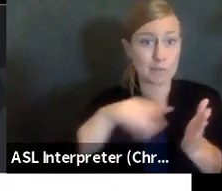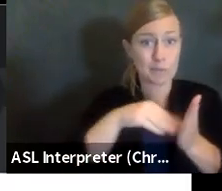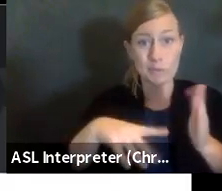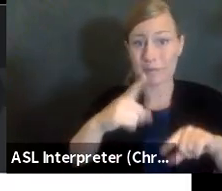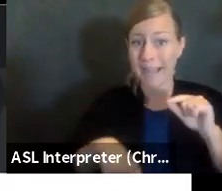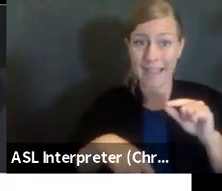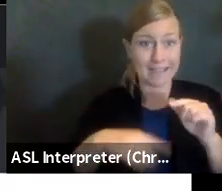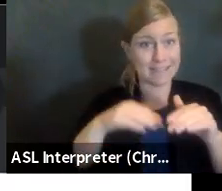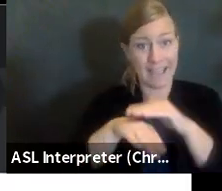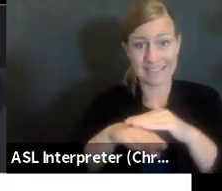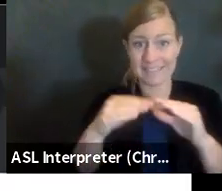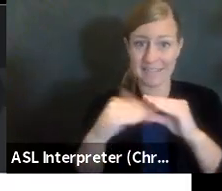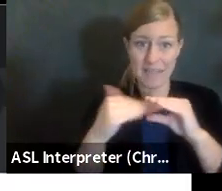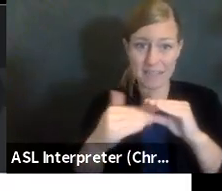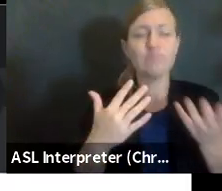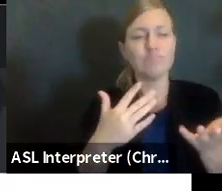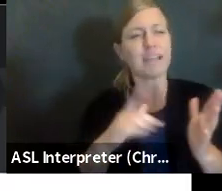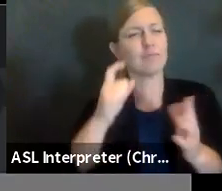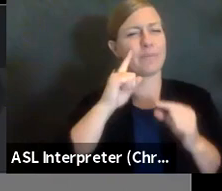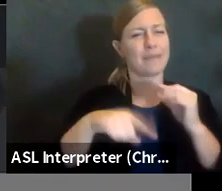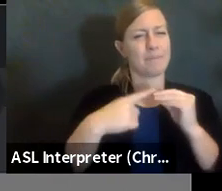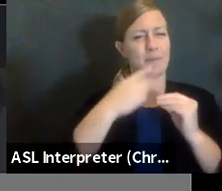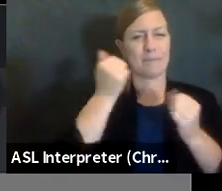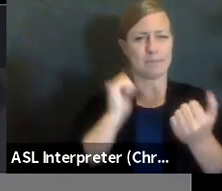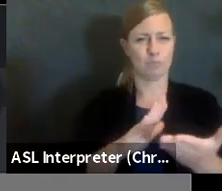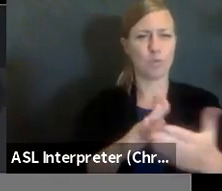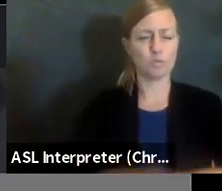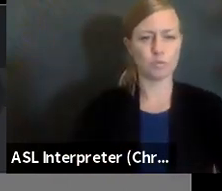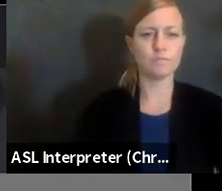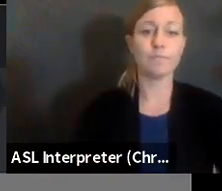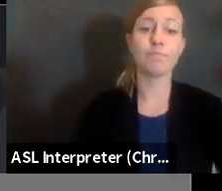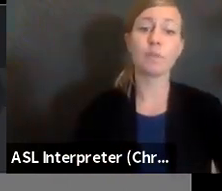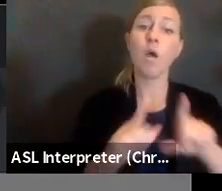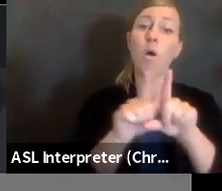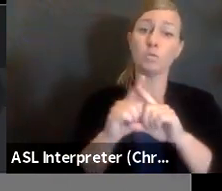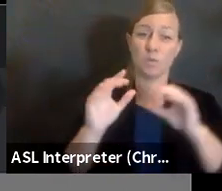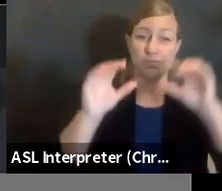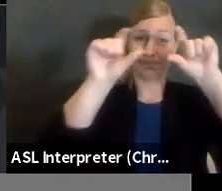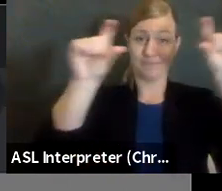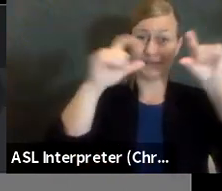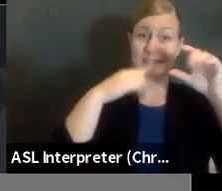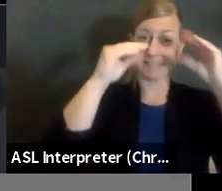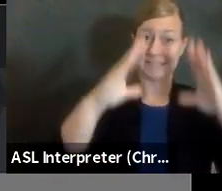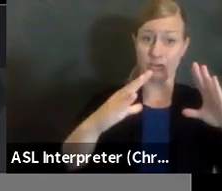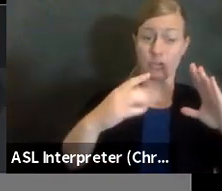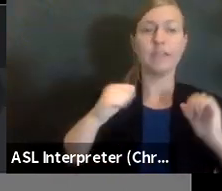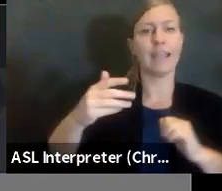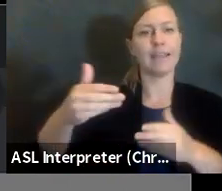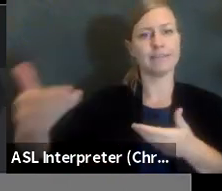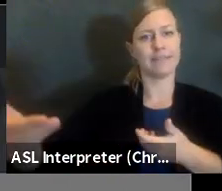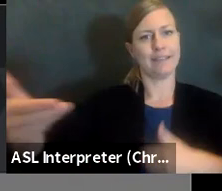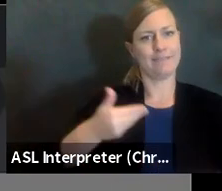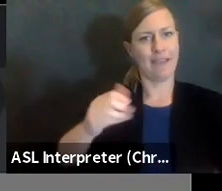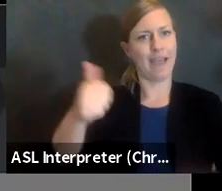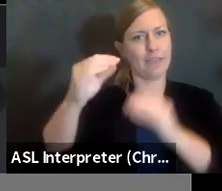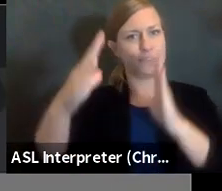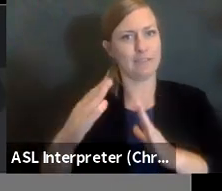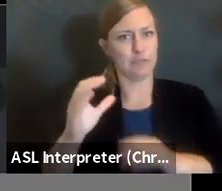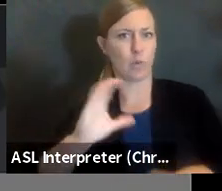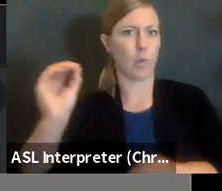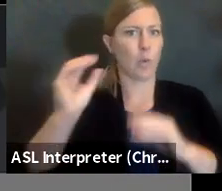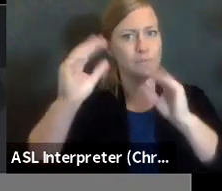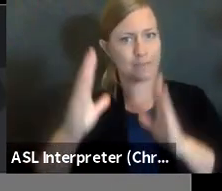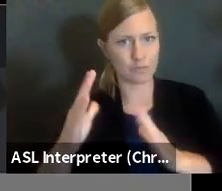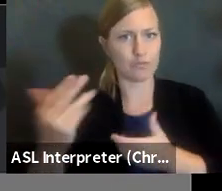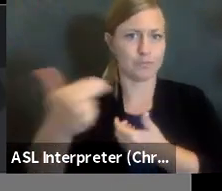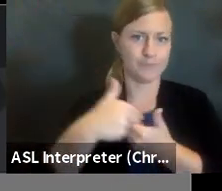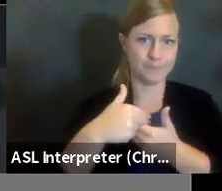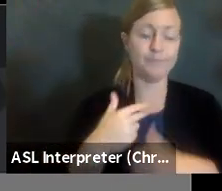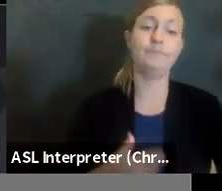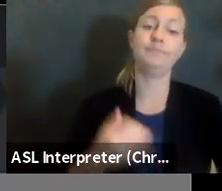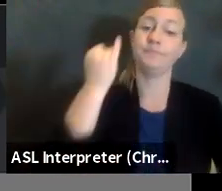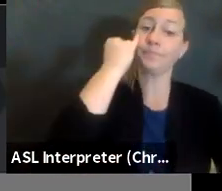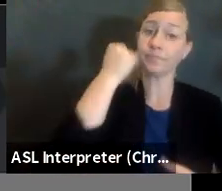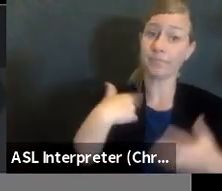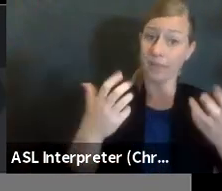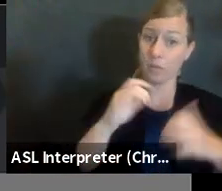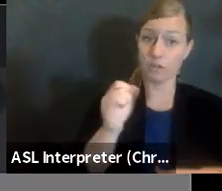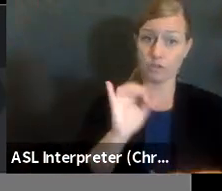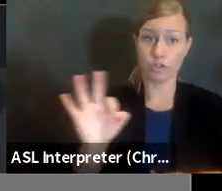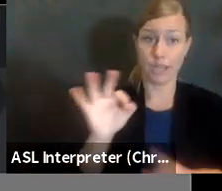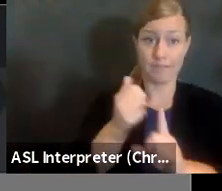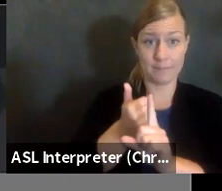ESD 112 - Katherine Livick: If I want to invite co teachers, I can do that here as well. And I would type the name of a person who is a teacher in my domain. Now let's say I want Jeff TO BE MY CO teacher, but he came in and click the student button.